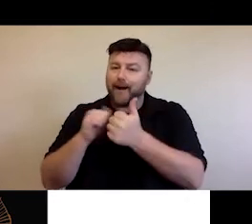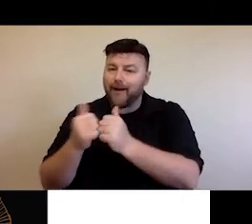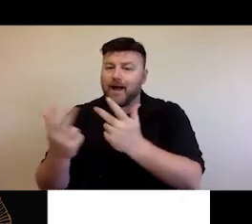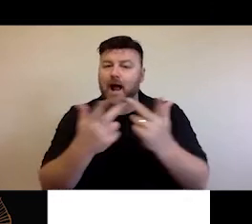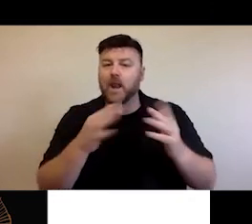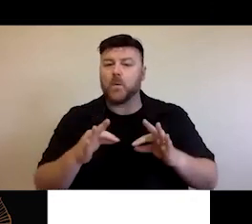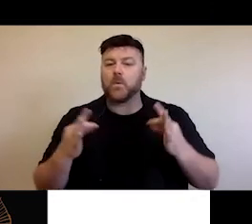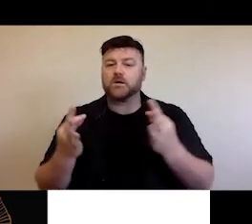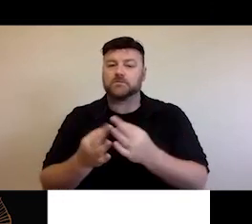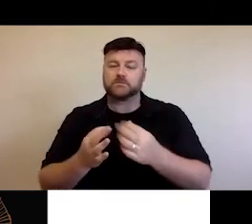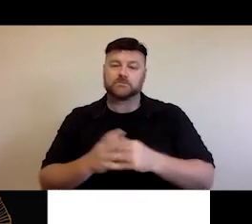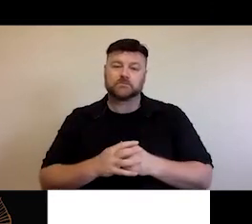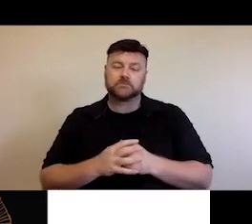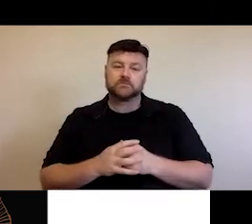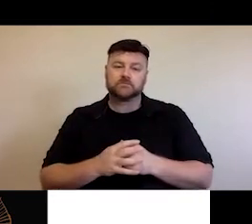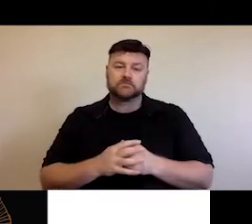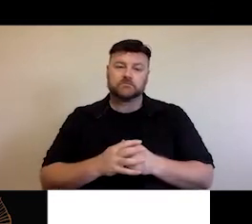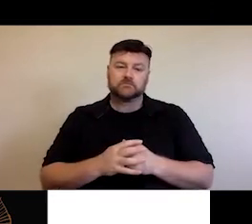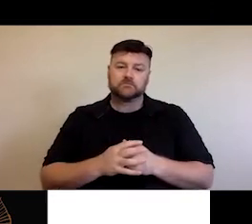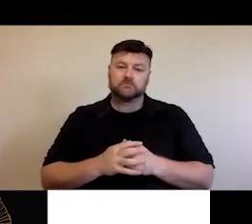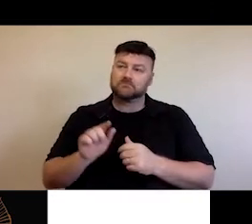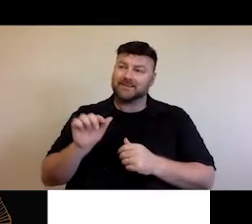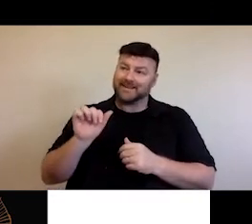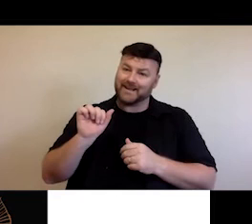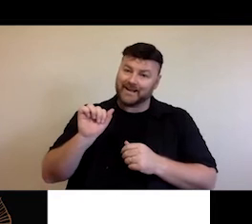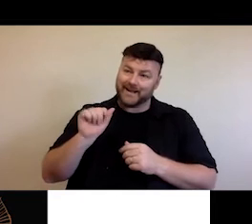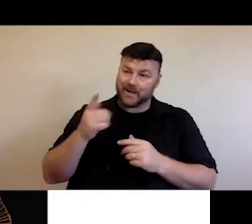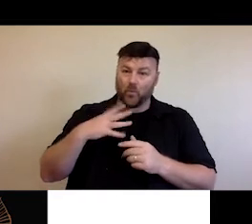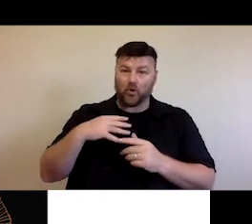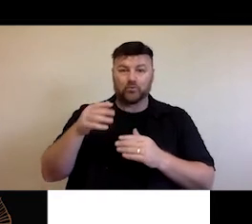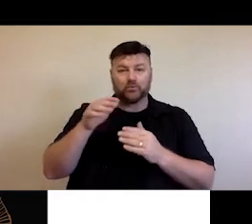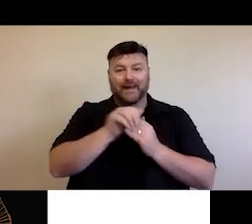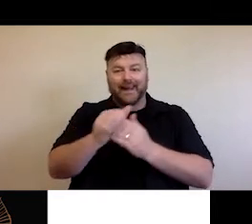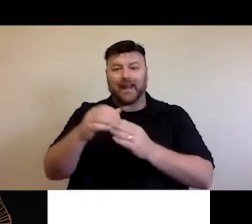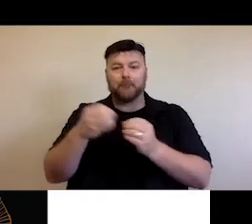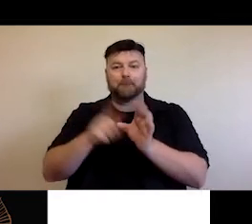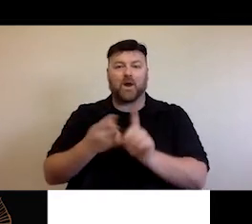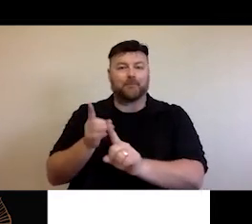They wanted their voice to lead. And they wanted financial resilience.